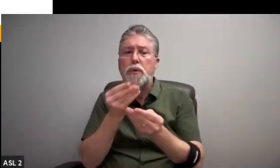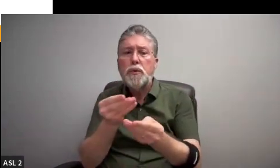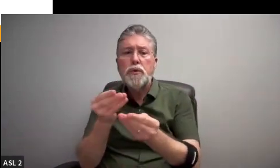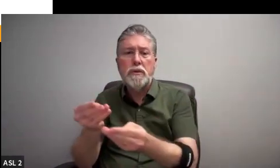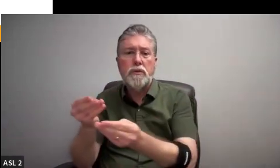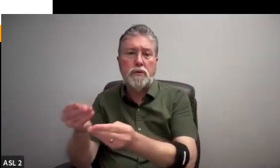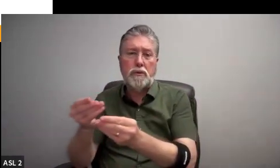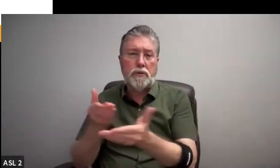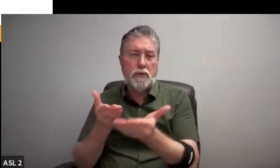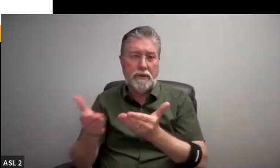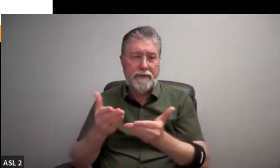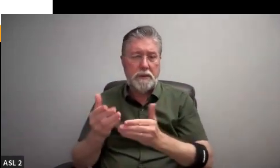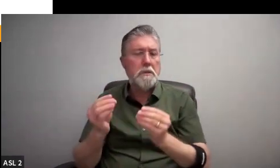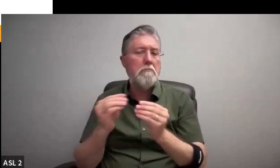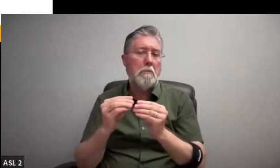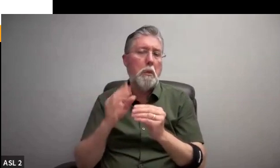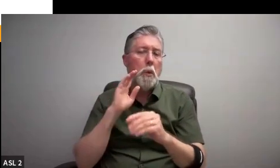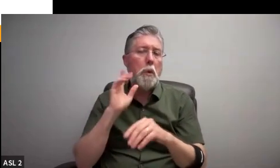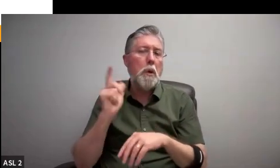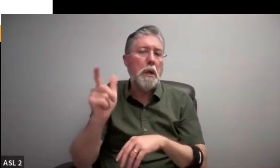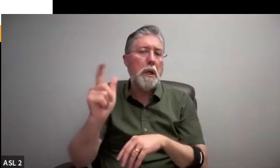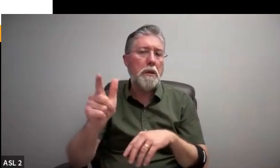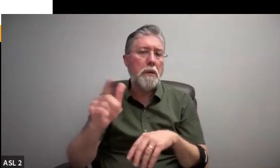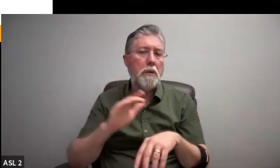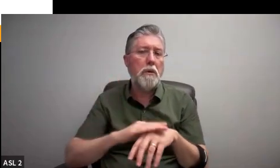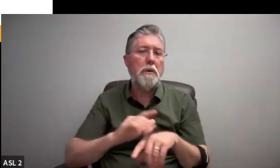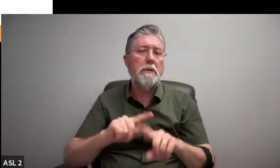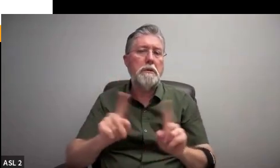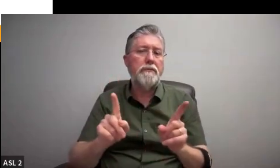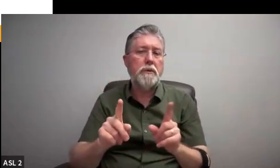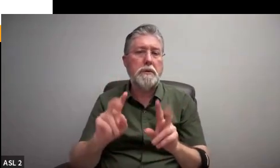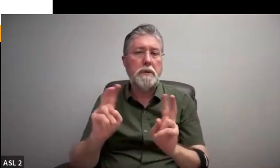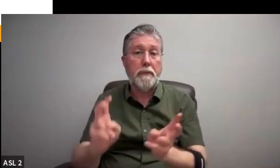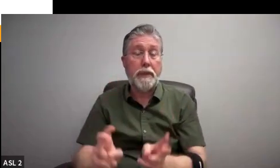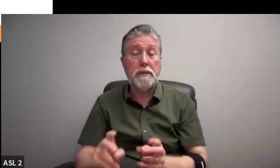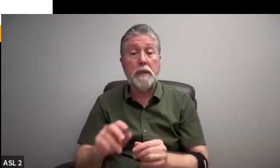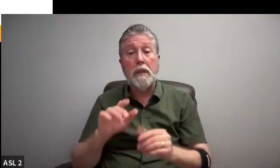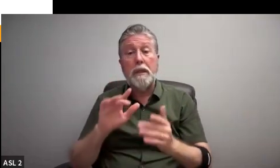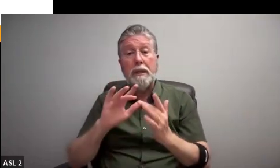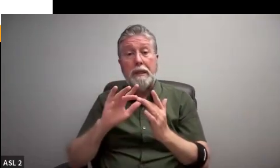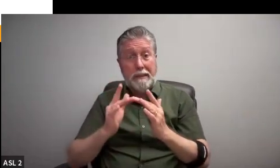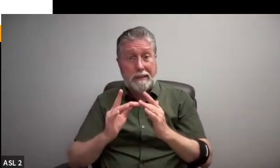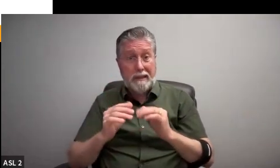with more to come on additional topics. The site includes additional resources as